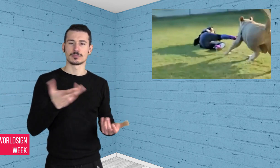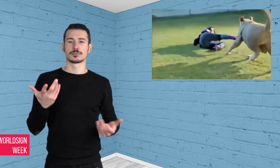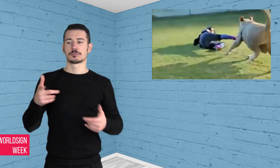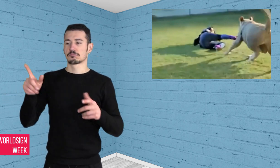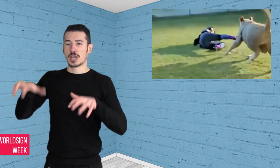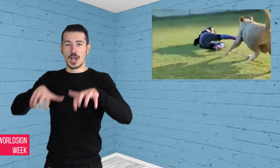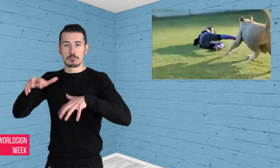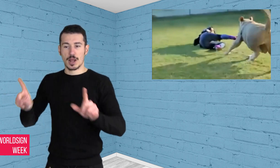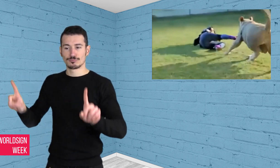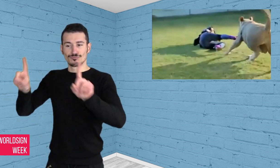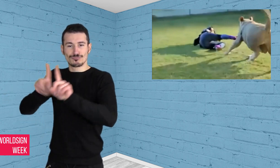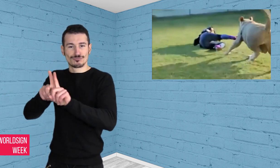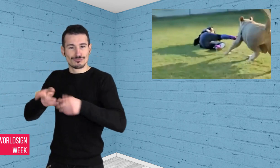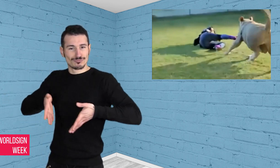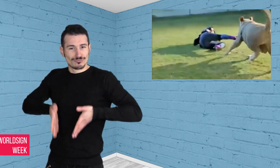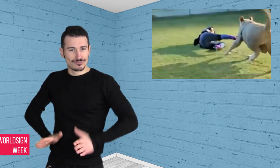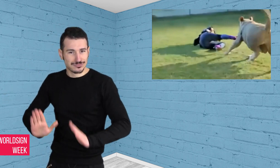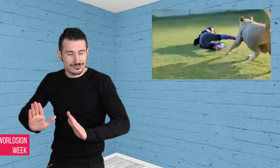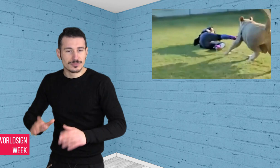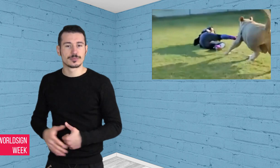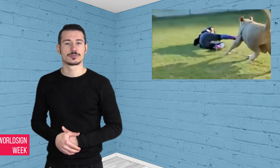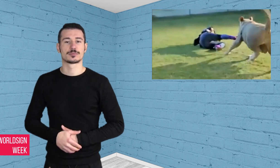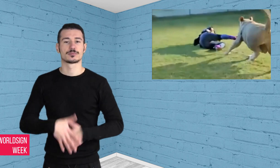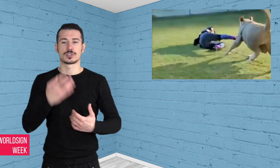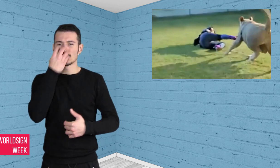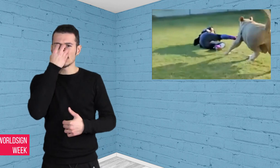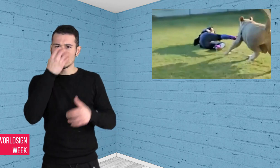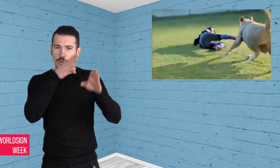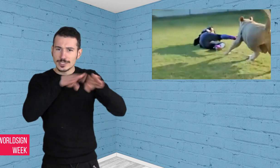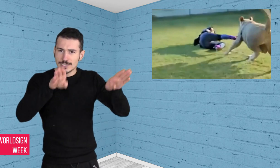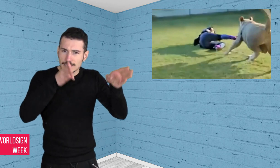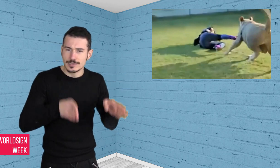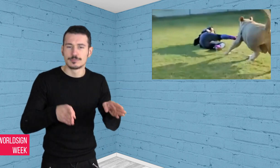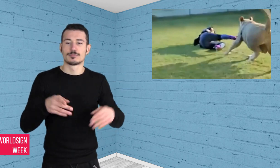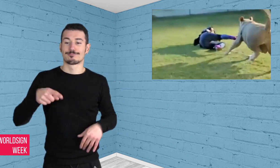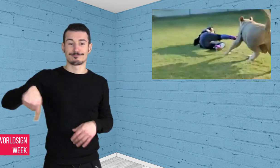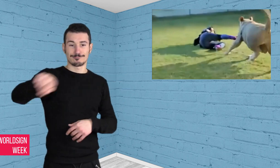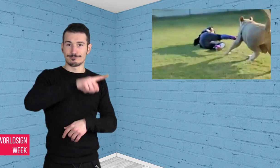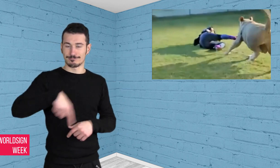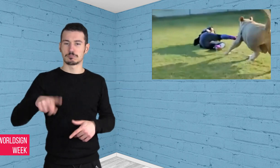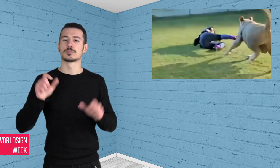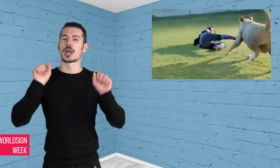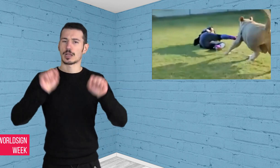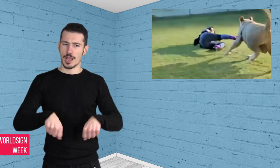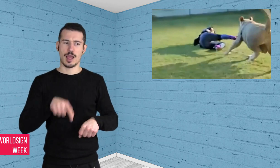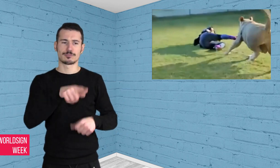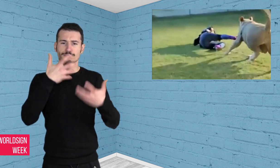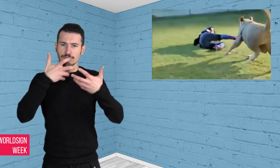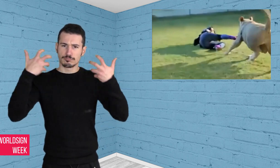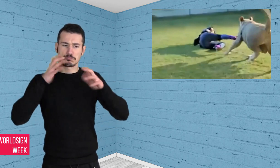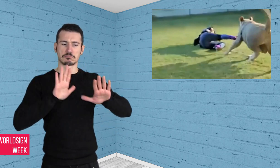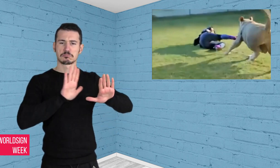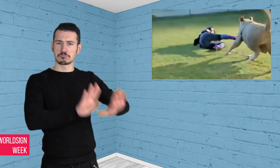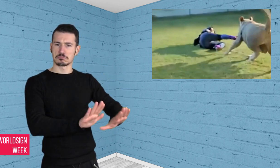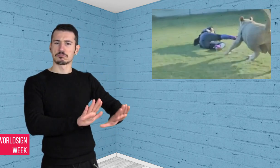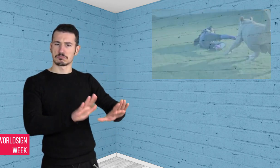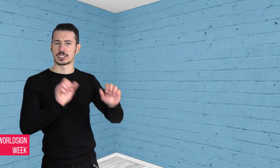keep these kind of animals. Certain dog breeds such as Mastiffs,